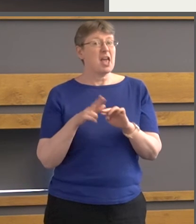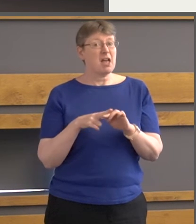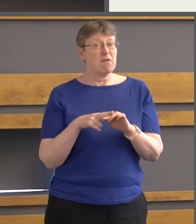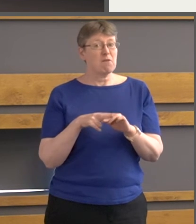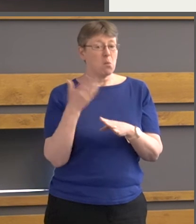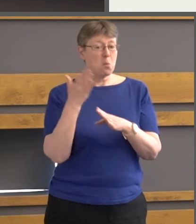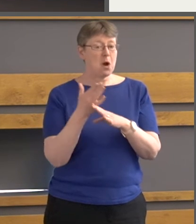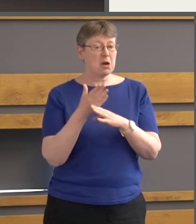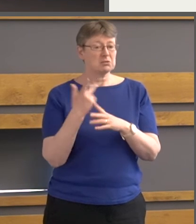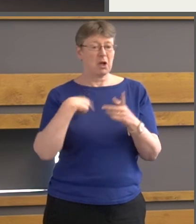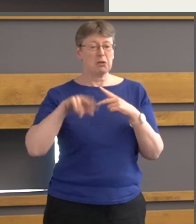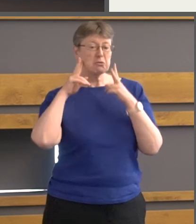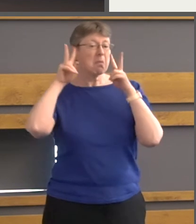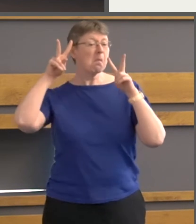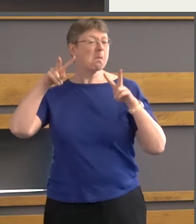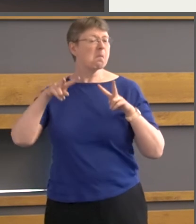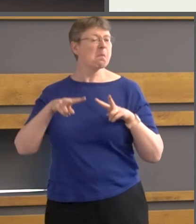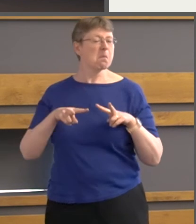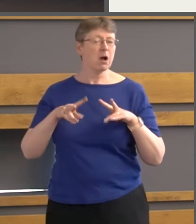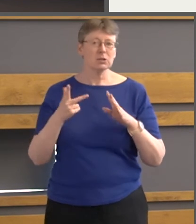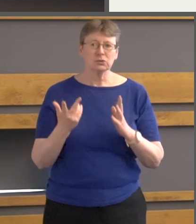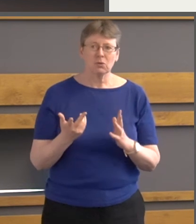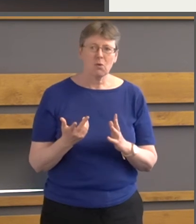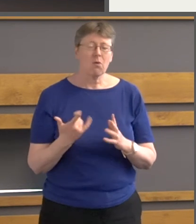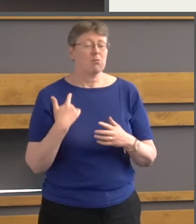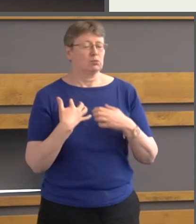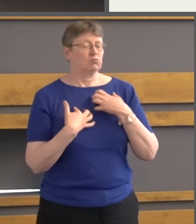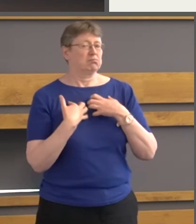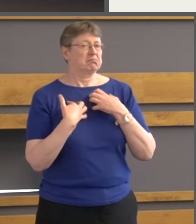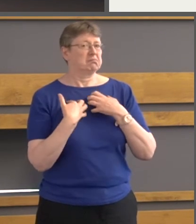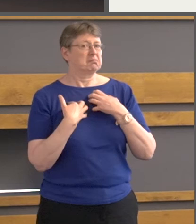So that became another interesting finding for me.